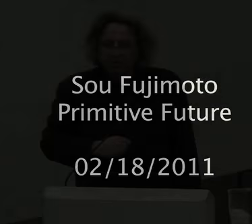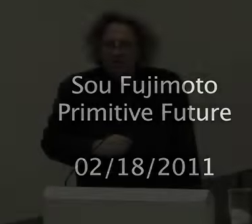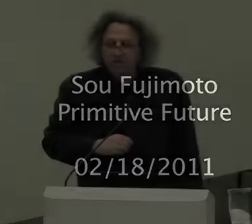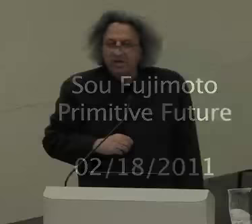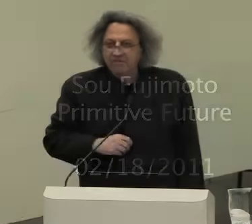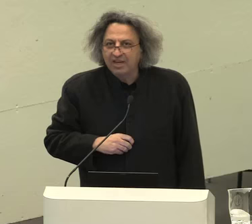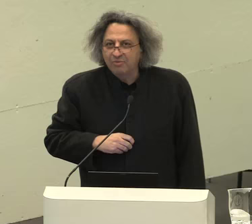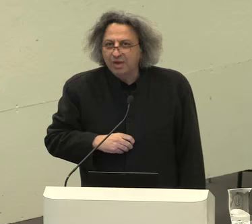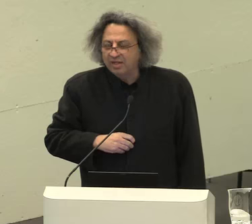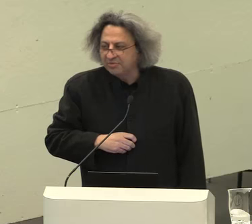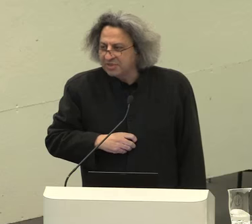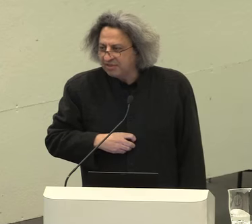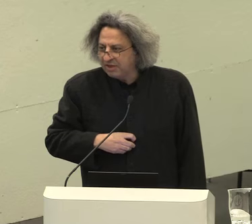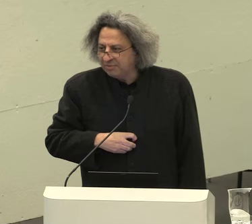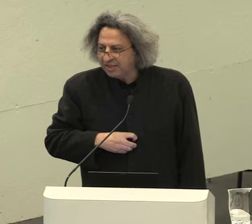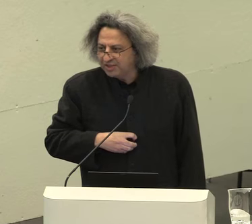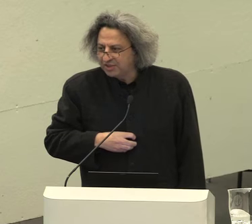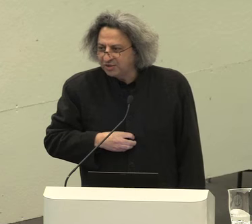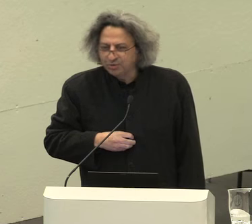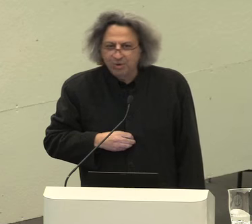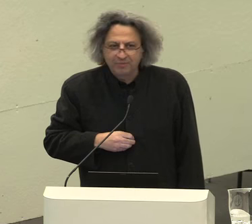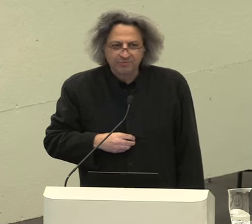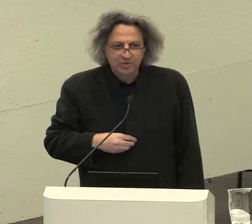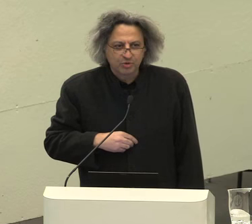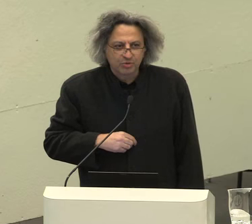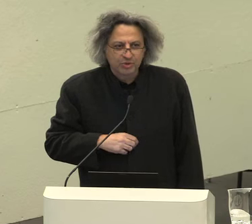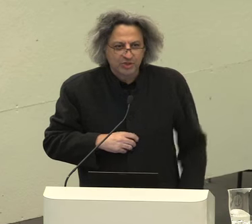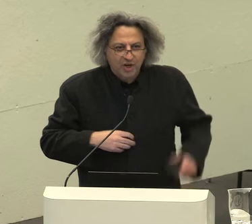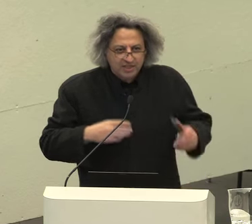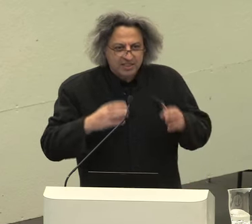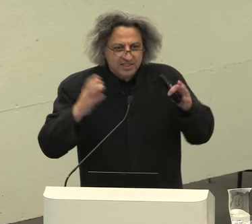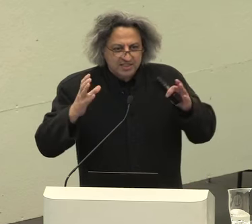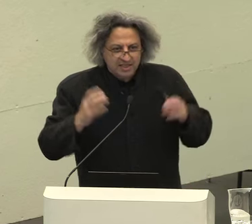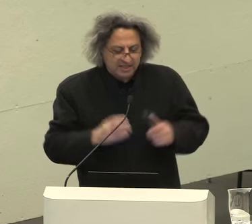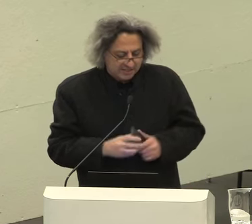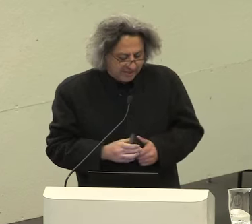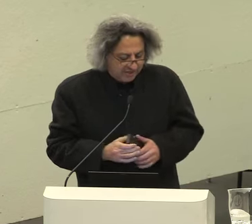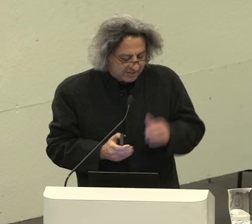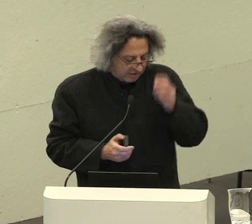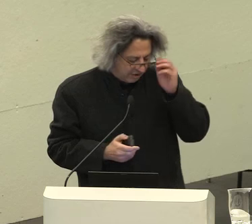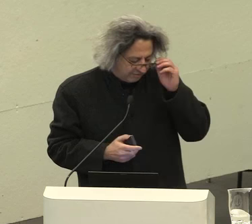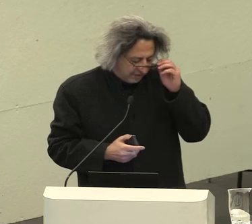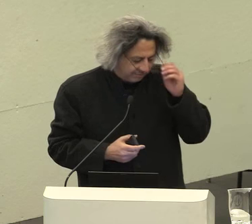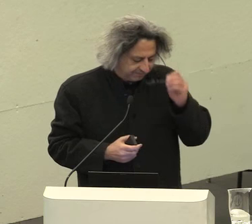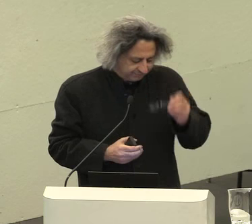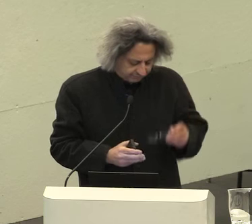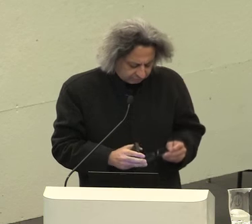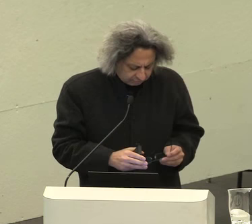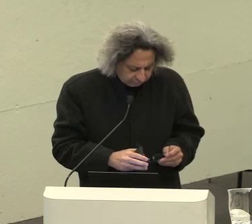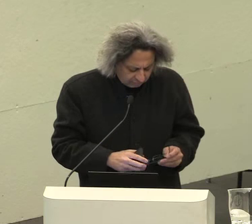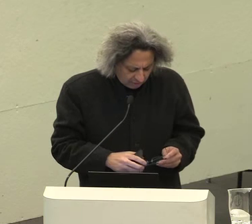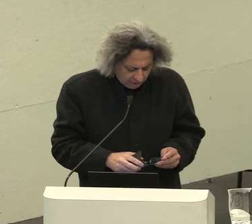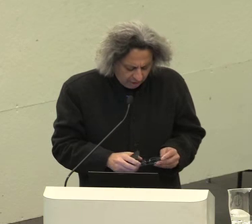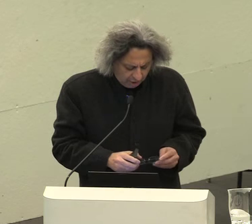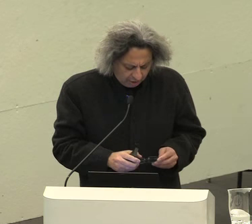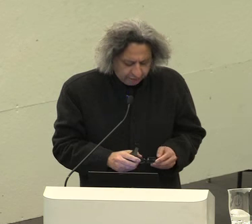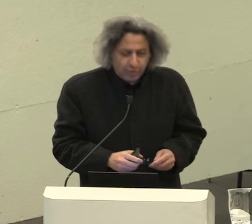Good evening and welcome. It's a great pleasure to start this series of four